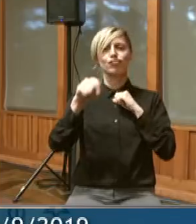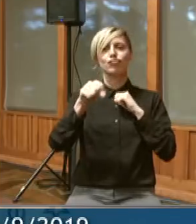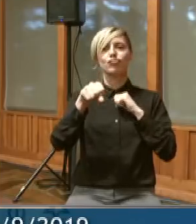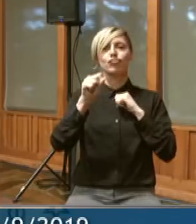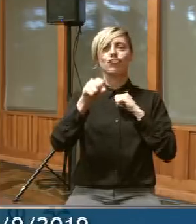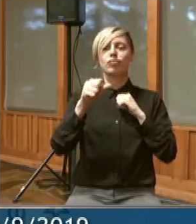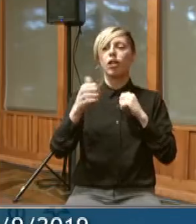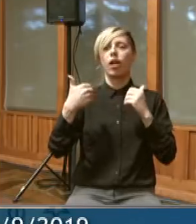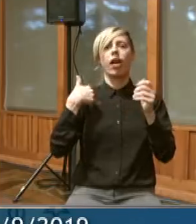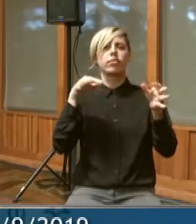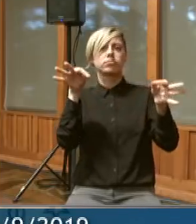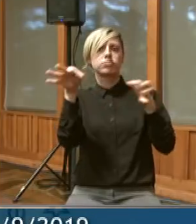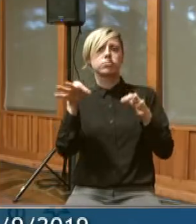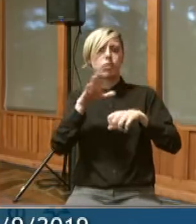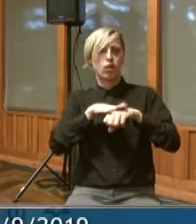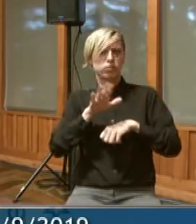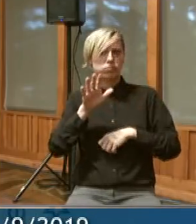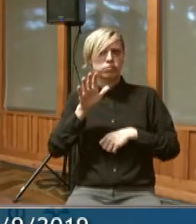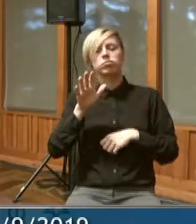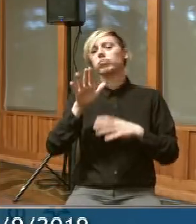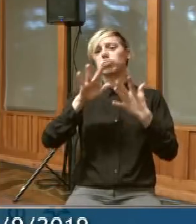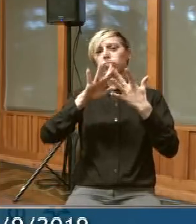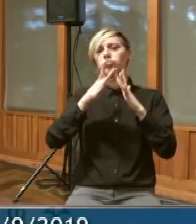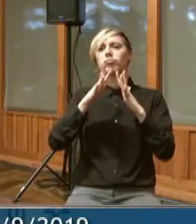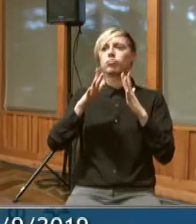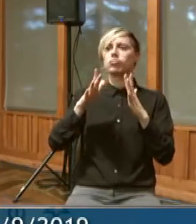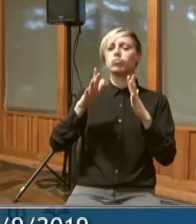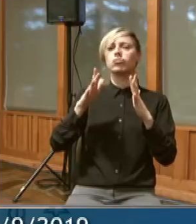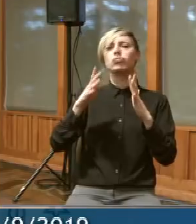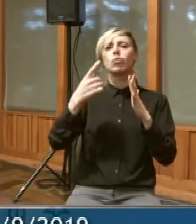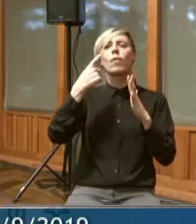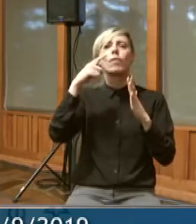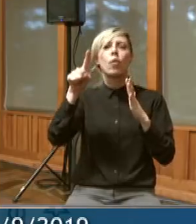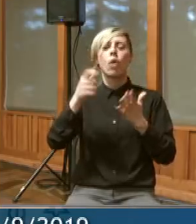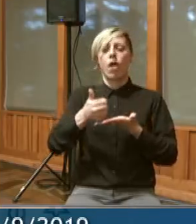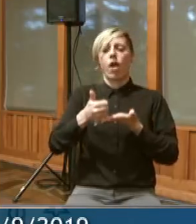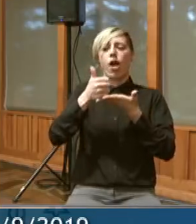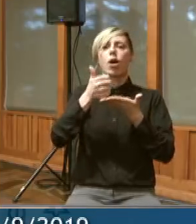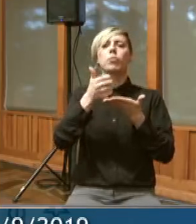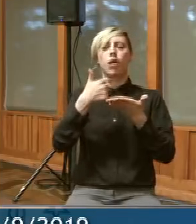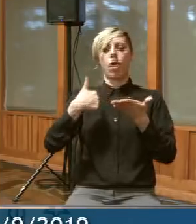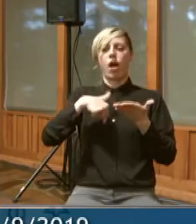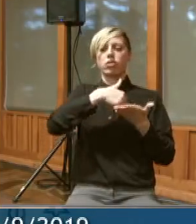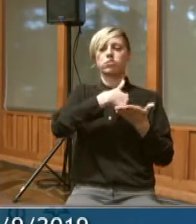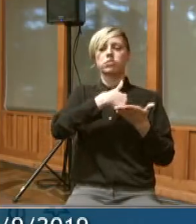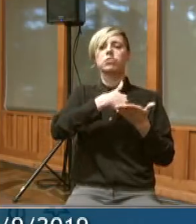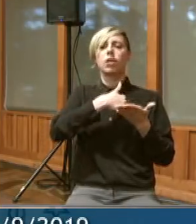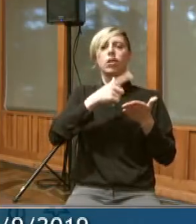THAT OUR COMMUNITIES COUNT AND MATTER. IT PROVIDES DATA FOR HOW TO DIRECT